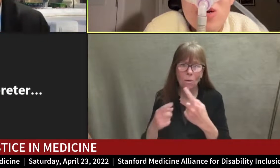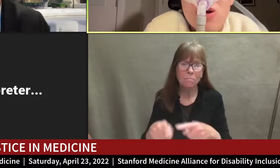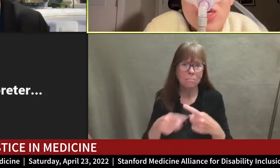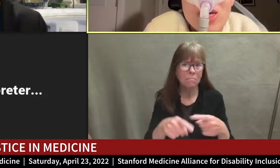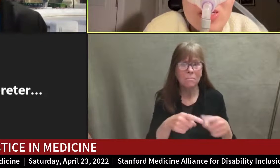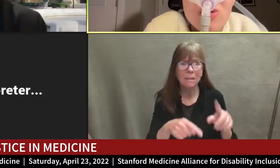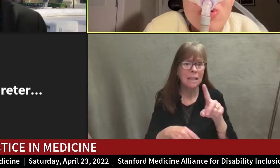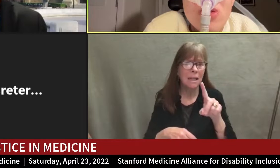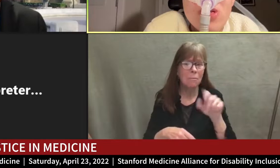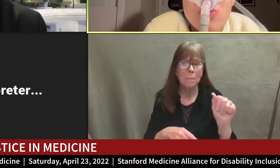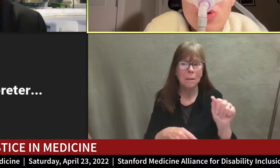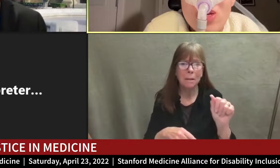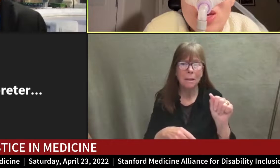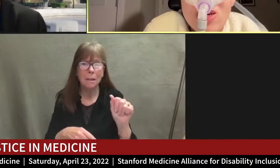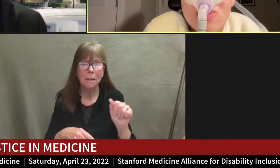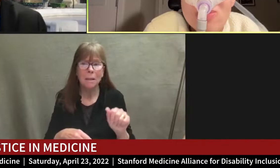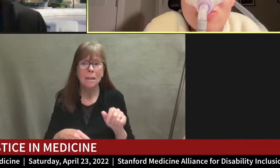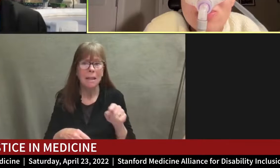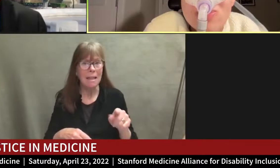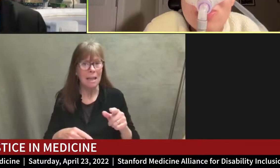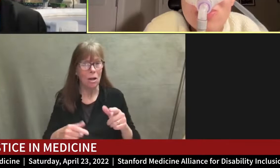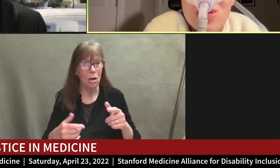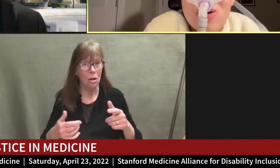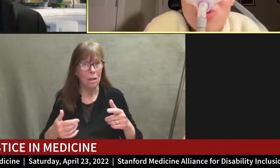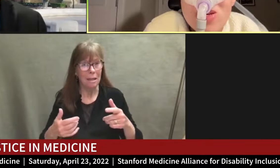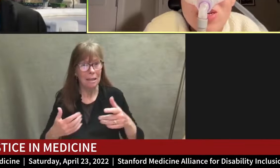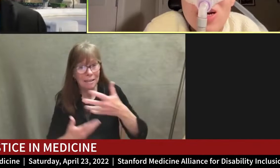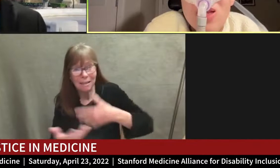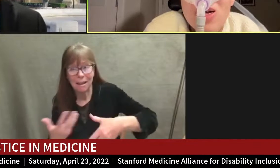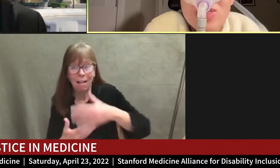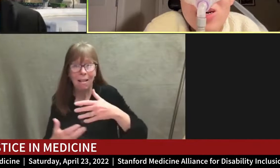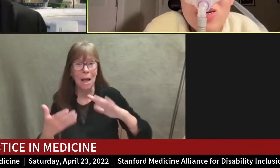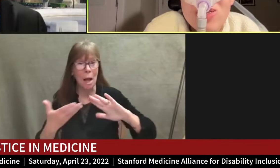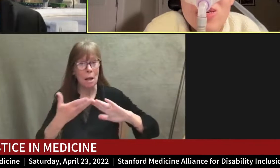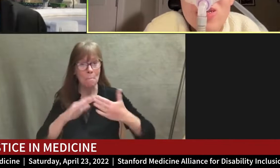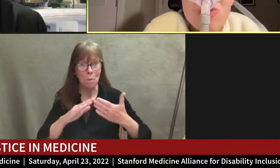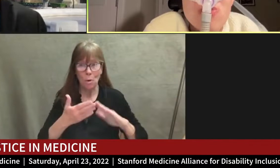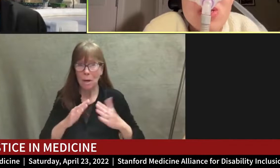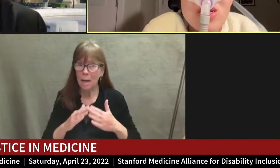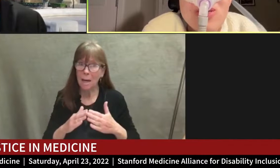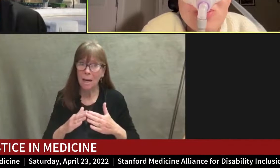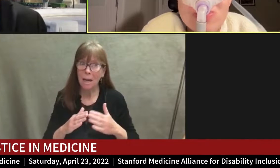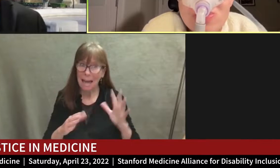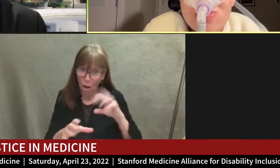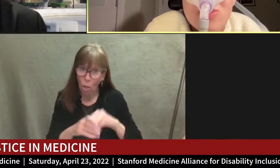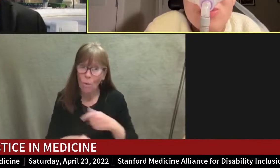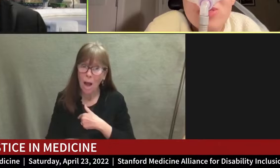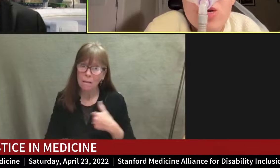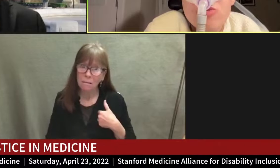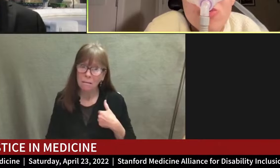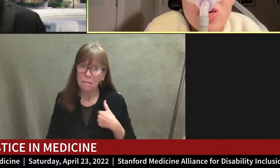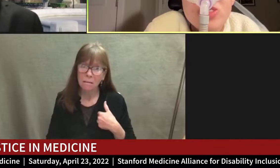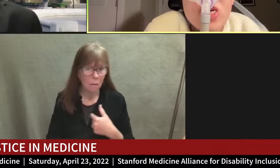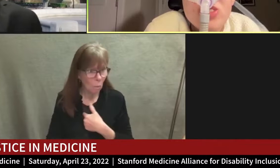our objective in the community.., you know, we can get a lot done. We can create change